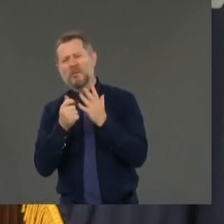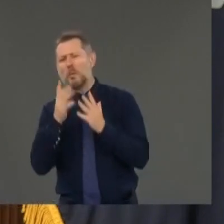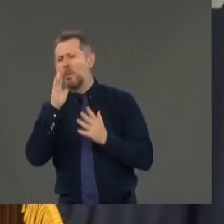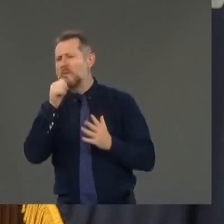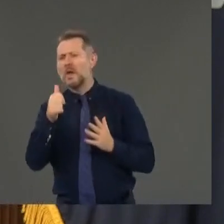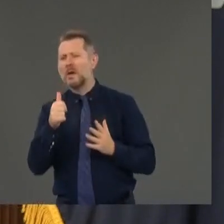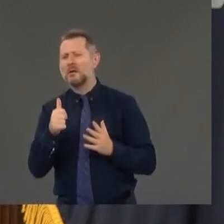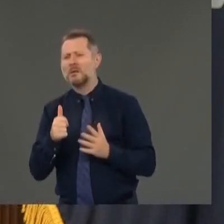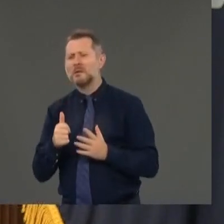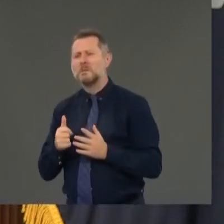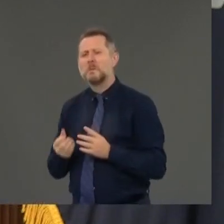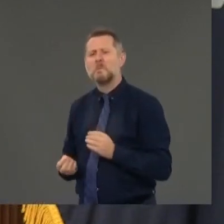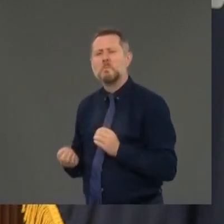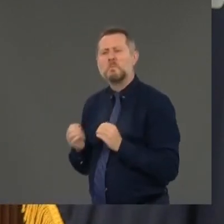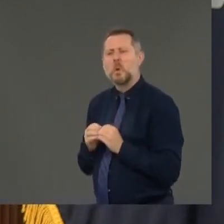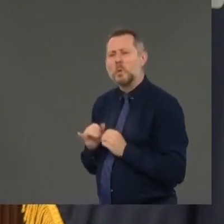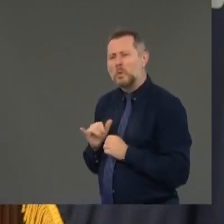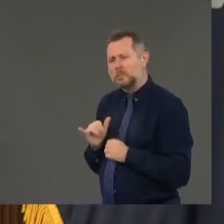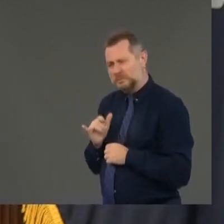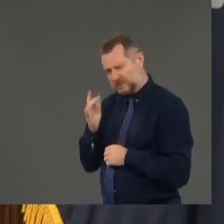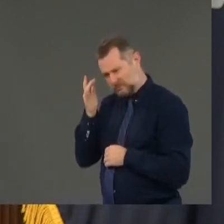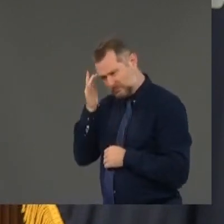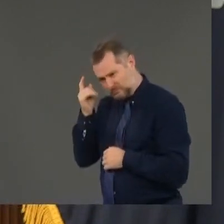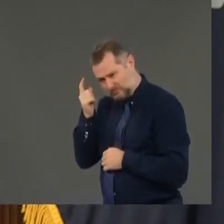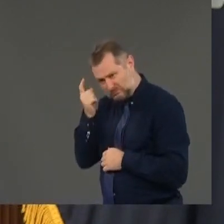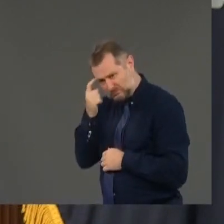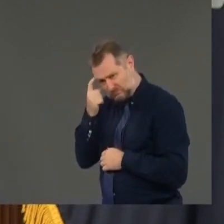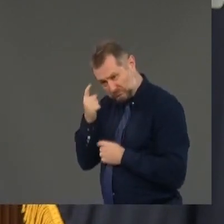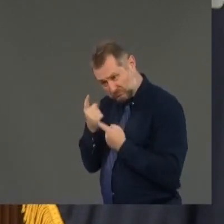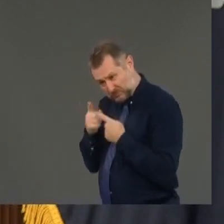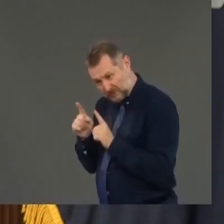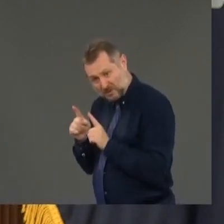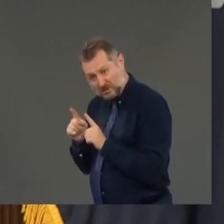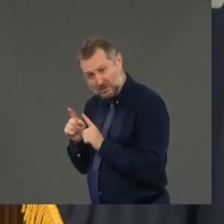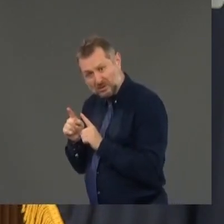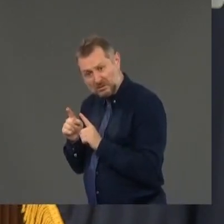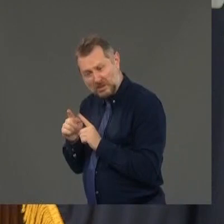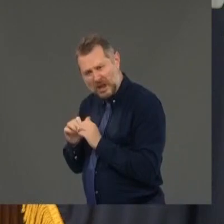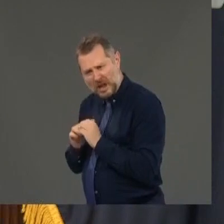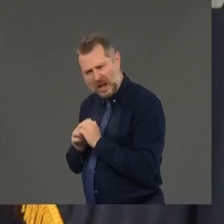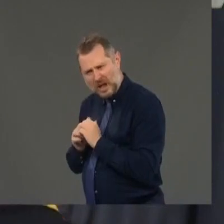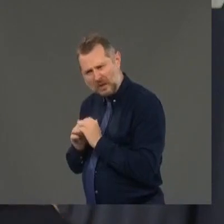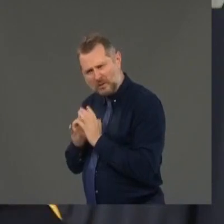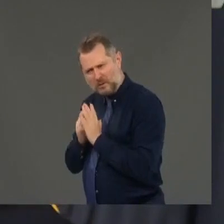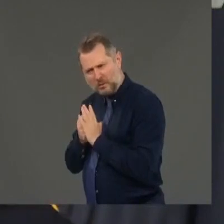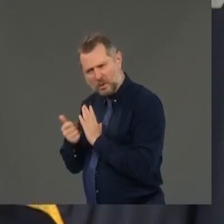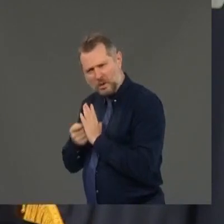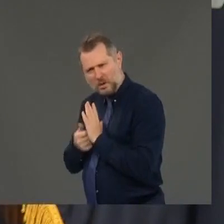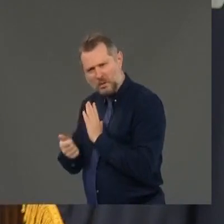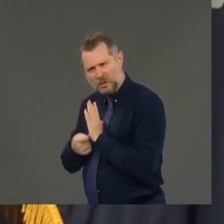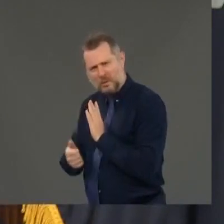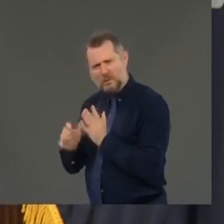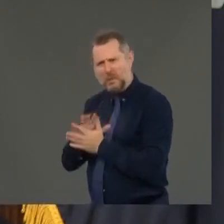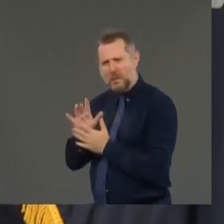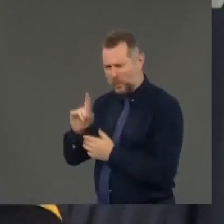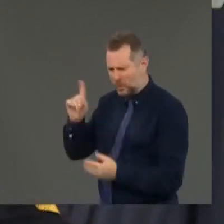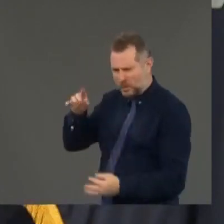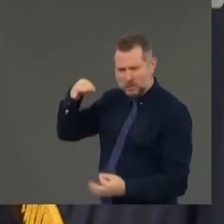DEMILITARIZE POLICE, OKAY. LET'S DEAL WITH THE MOST INTELLIGENT EFFECTIVE WAY.